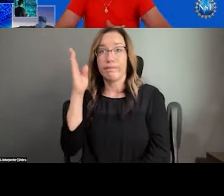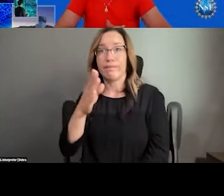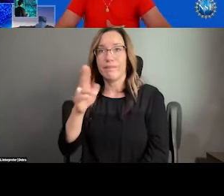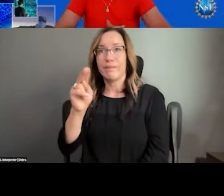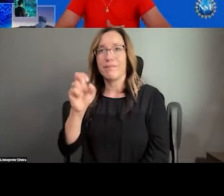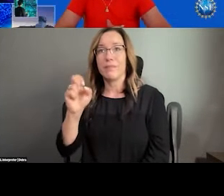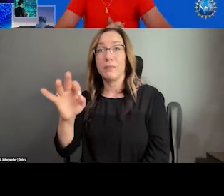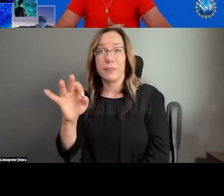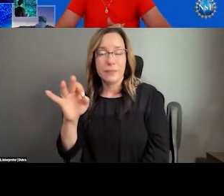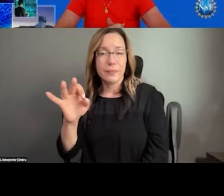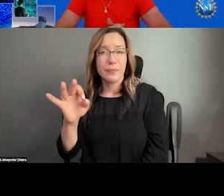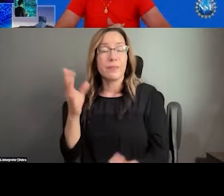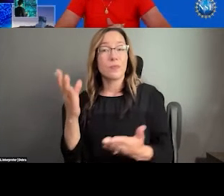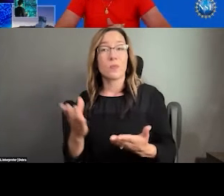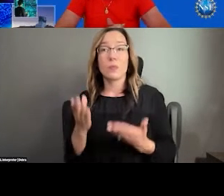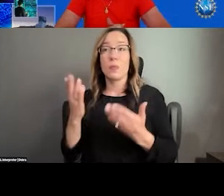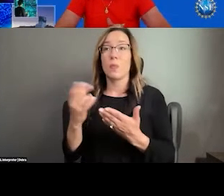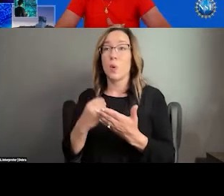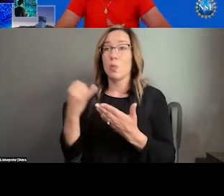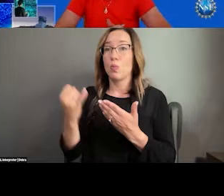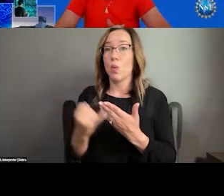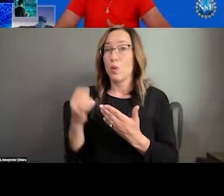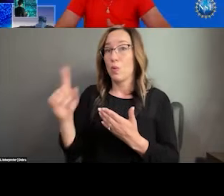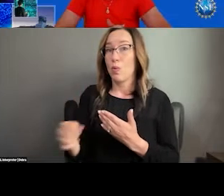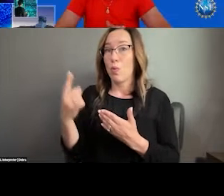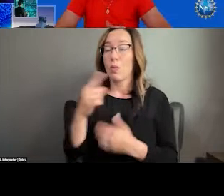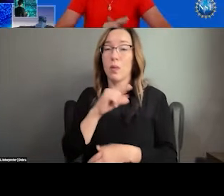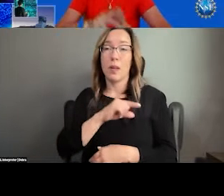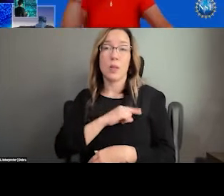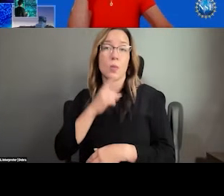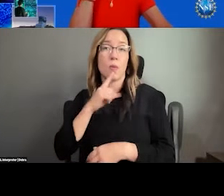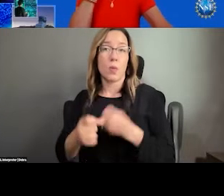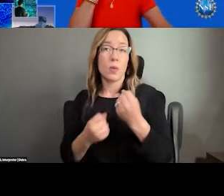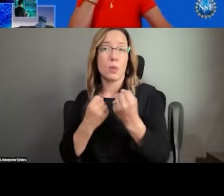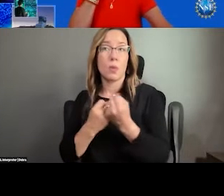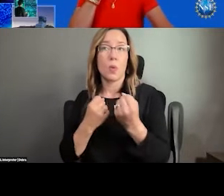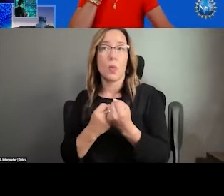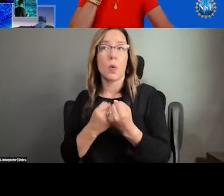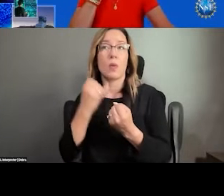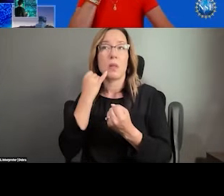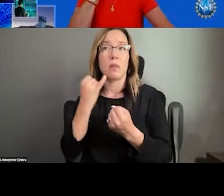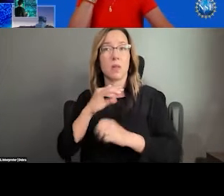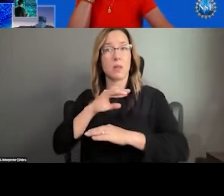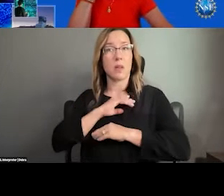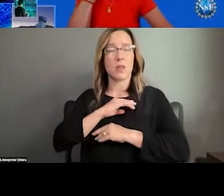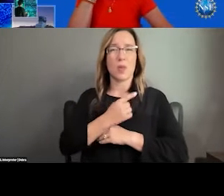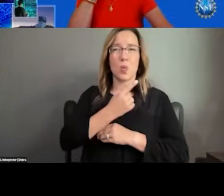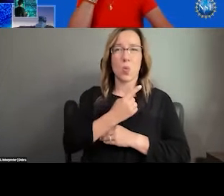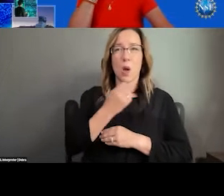A proposed project is only eligible for support if it meets one or more of the exceptions